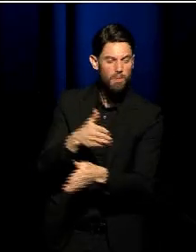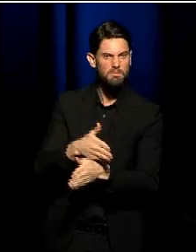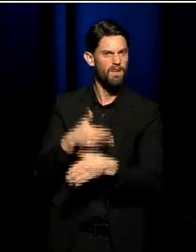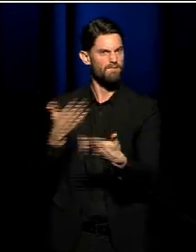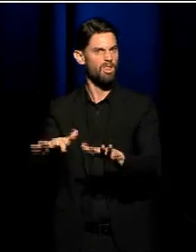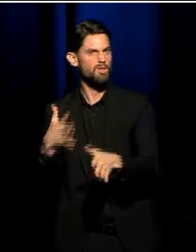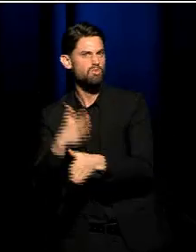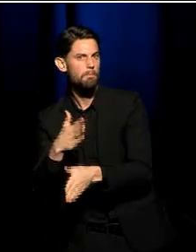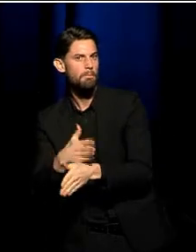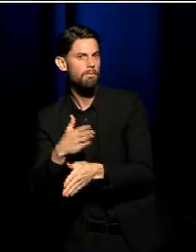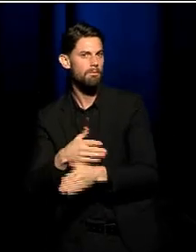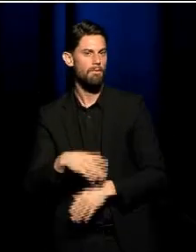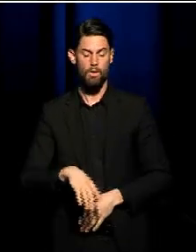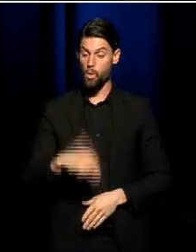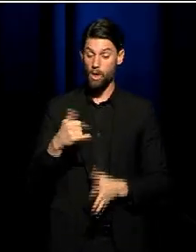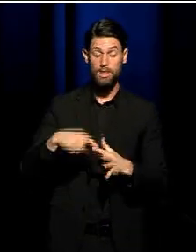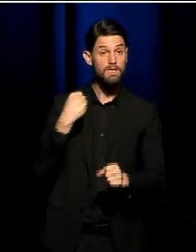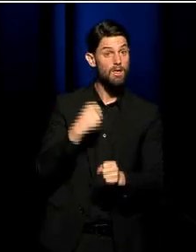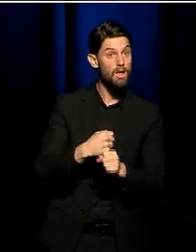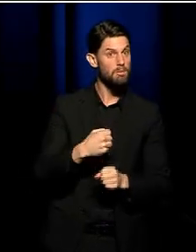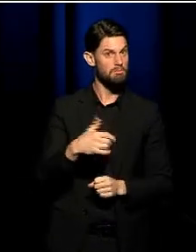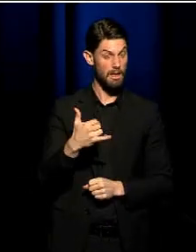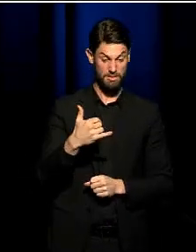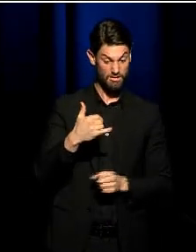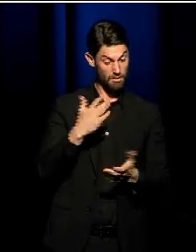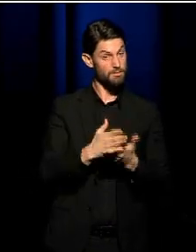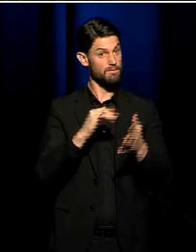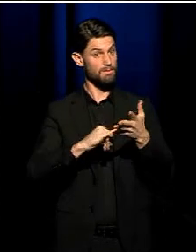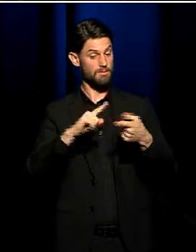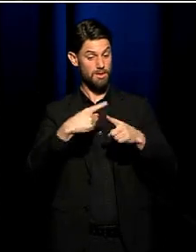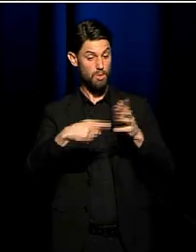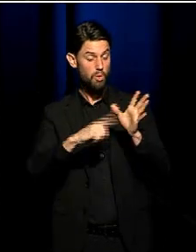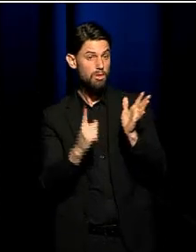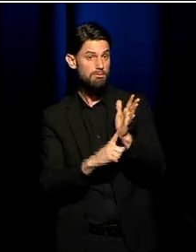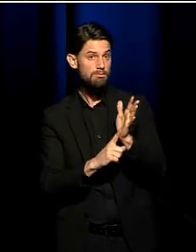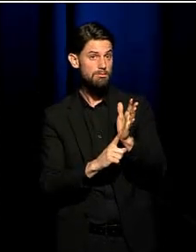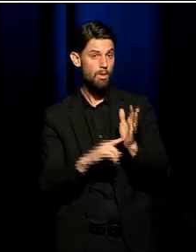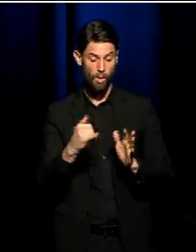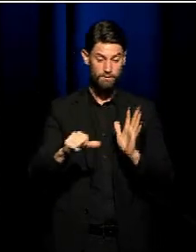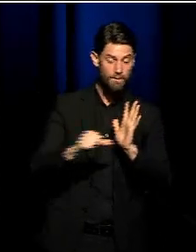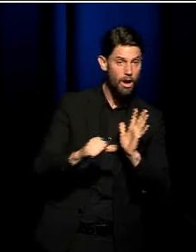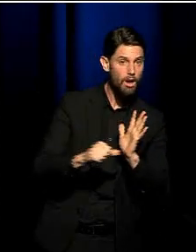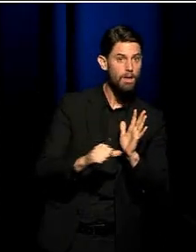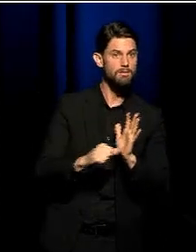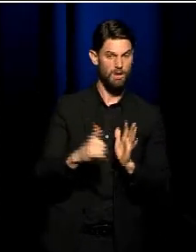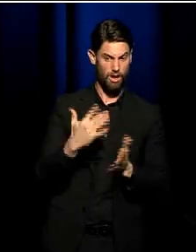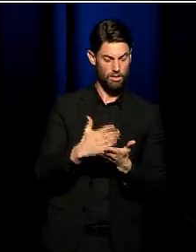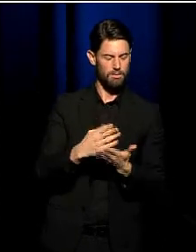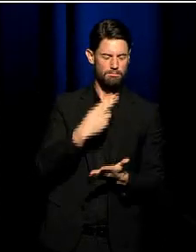including taking physical, sexual, financial or economic advantage. As the